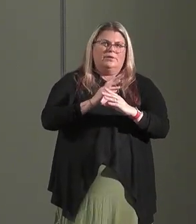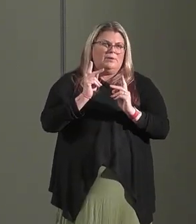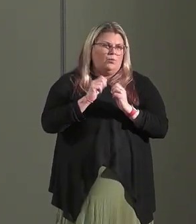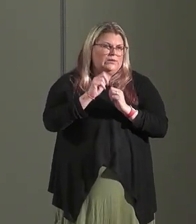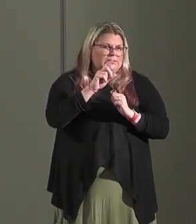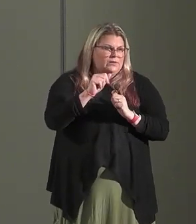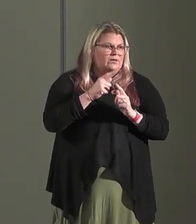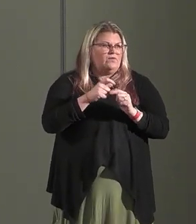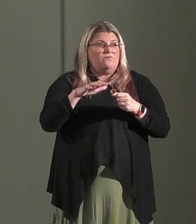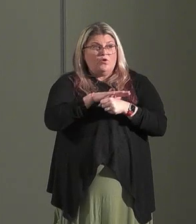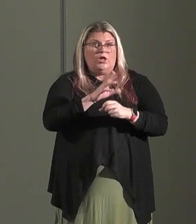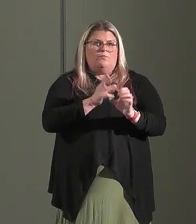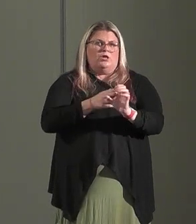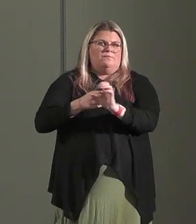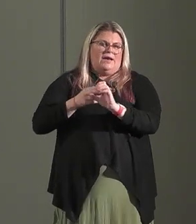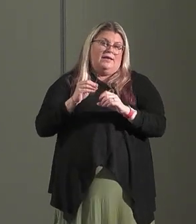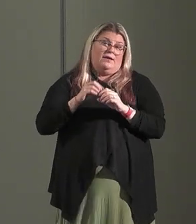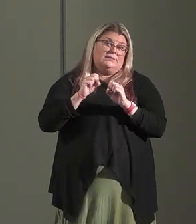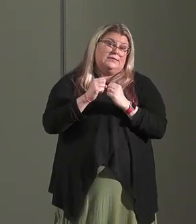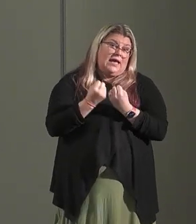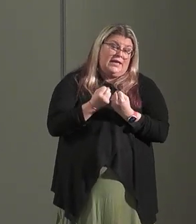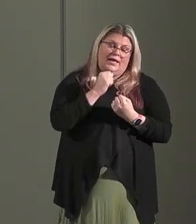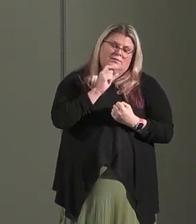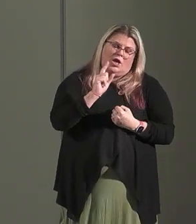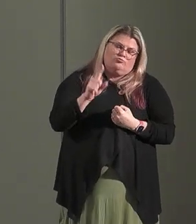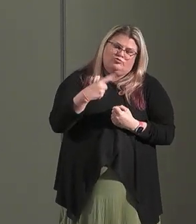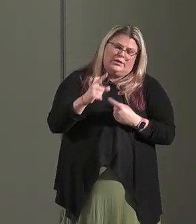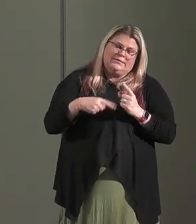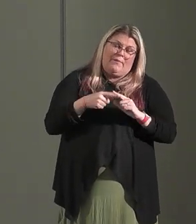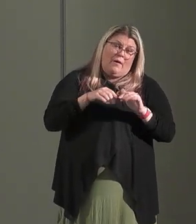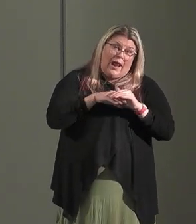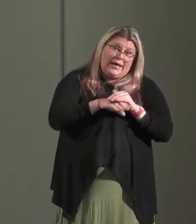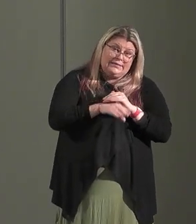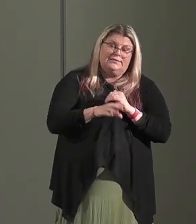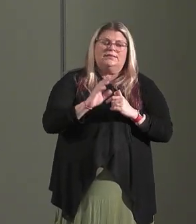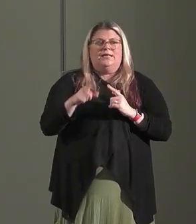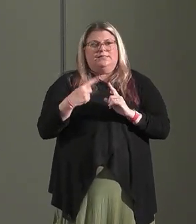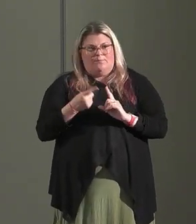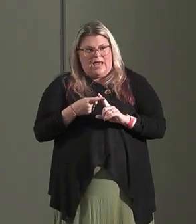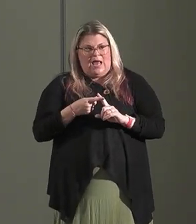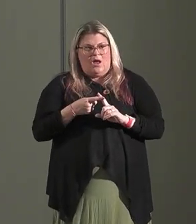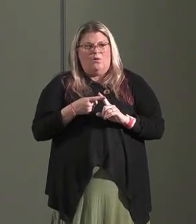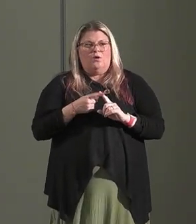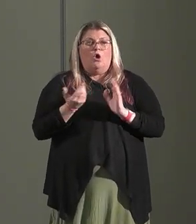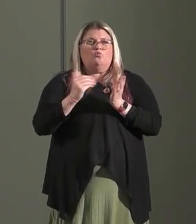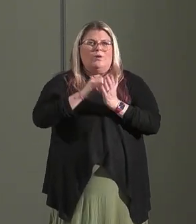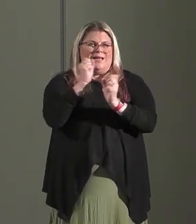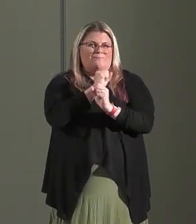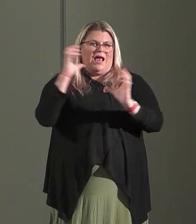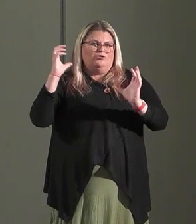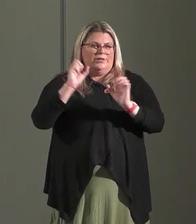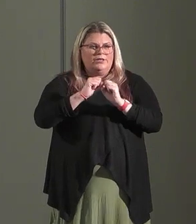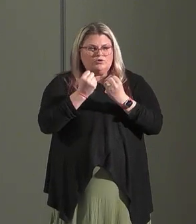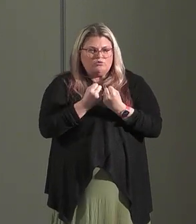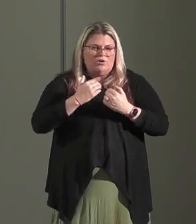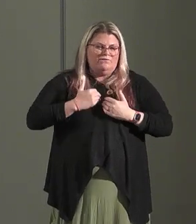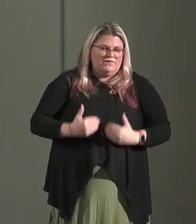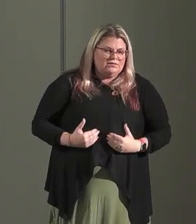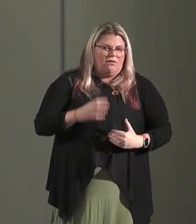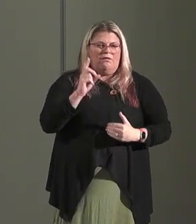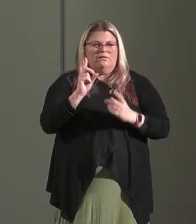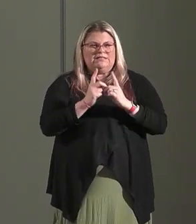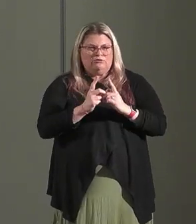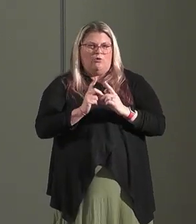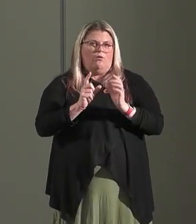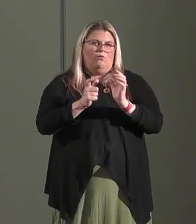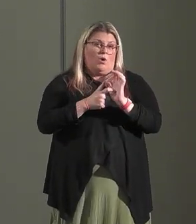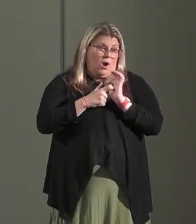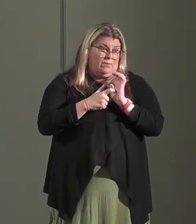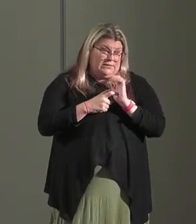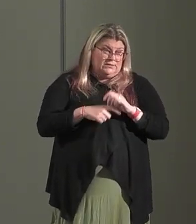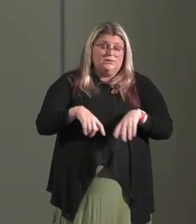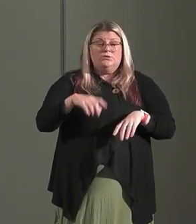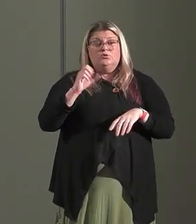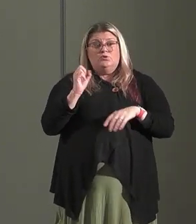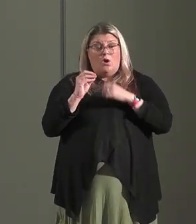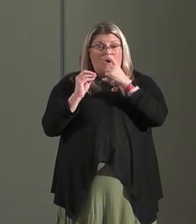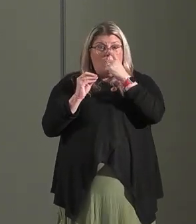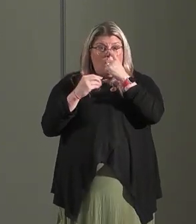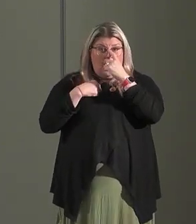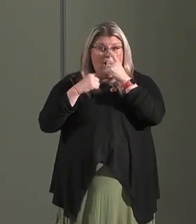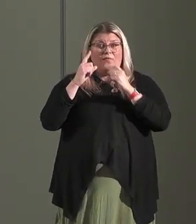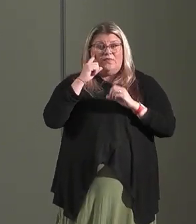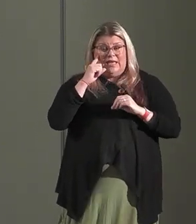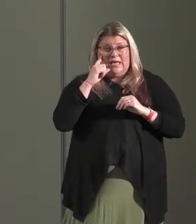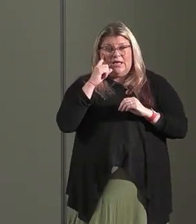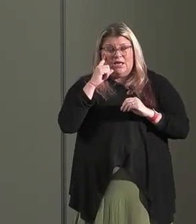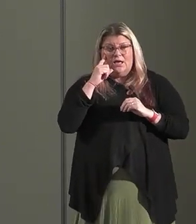participate in society not just access and reimagine social digital environments. Those